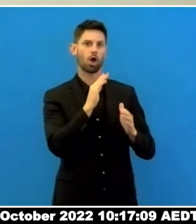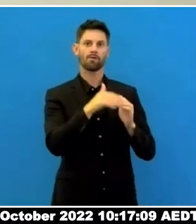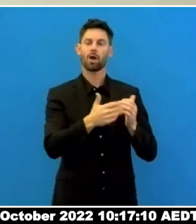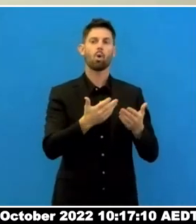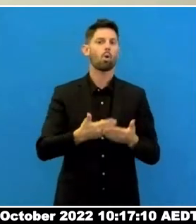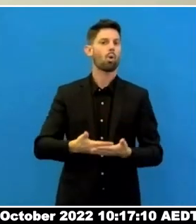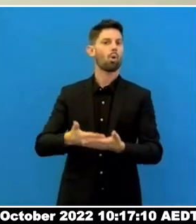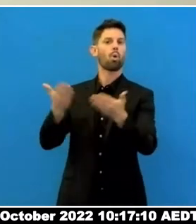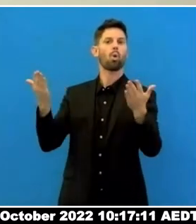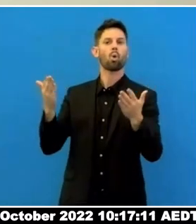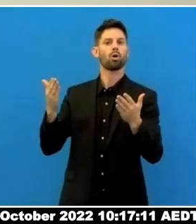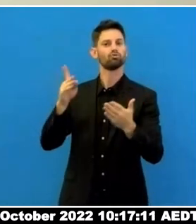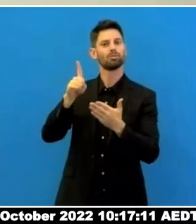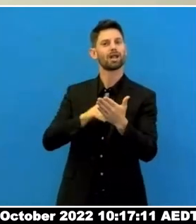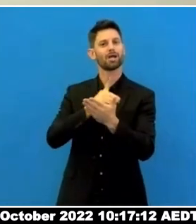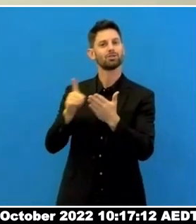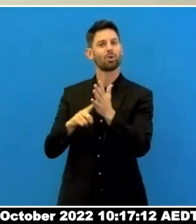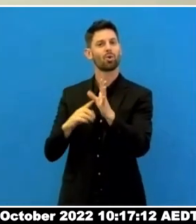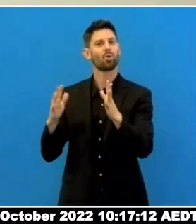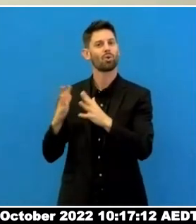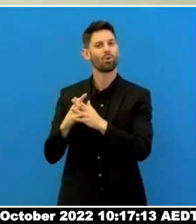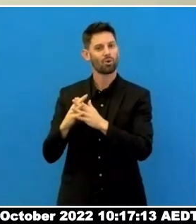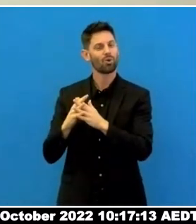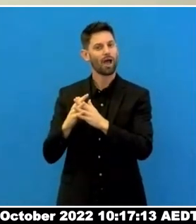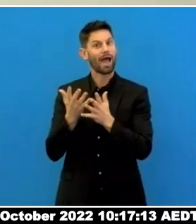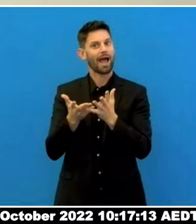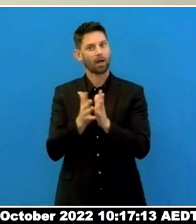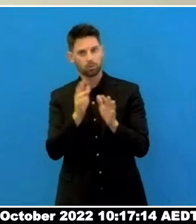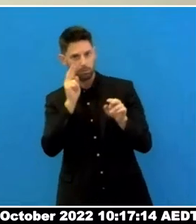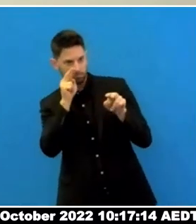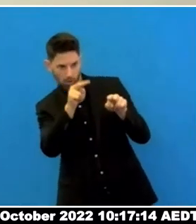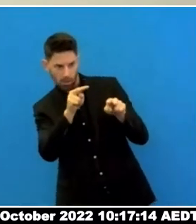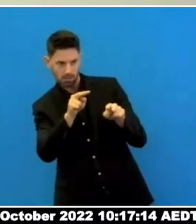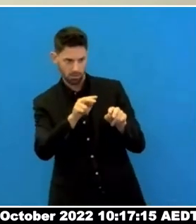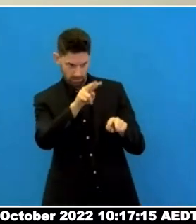as part of a suite of voluntary measures and a strategy in addressing issues